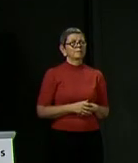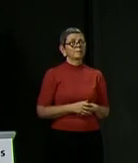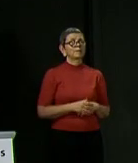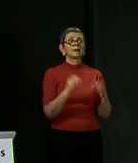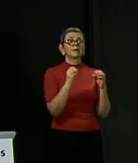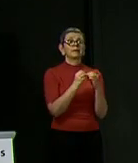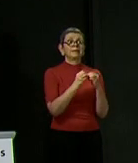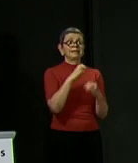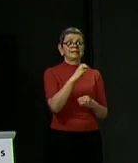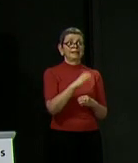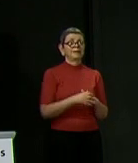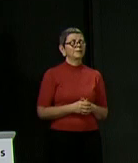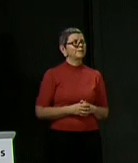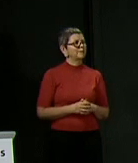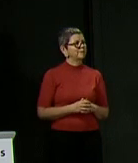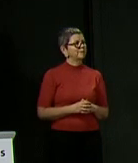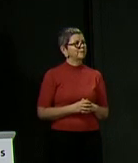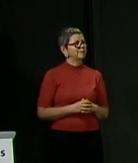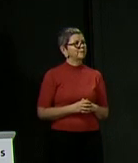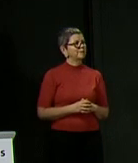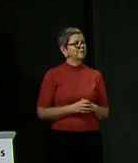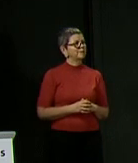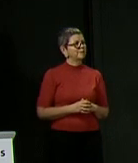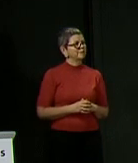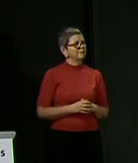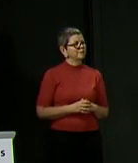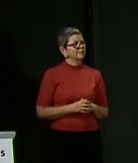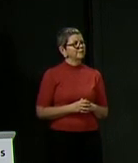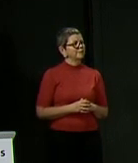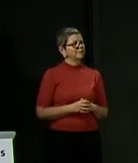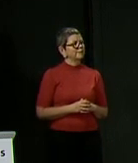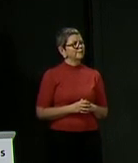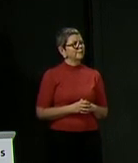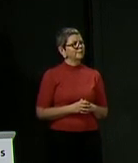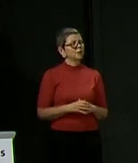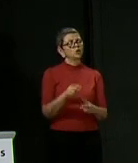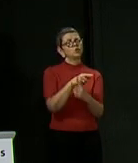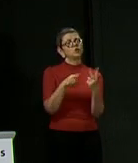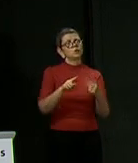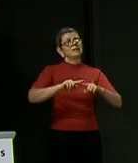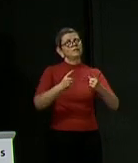Good afternoon everyone. We have been told by two different organisations in the last